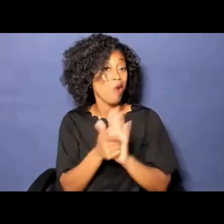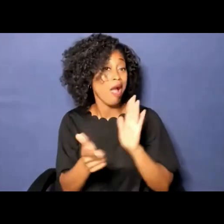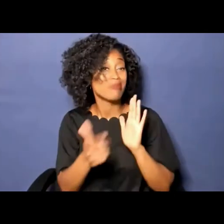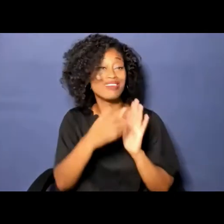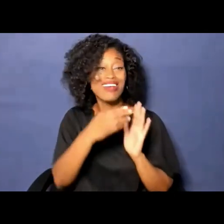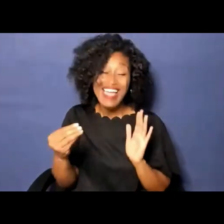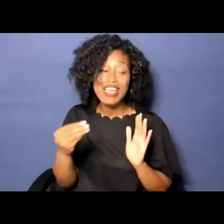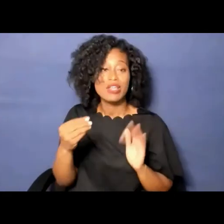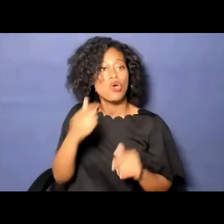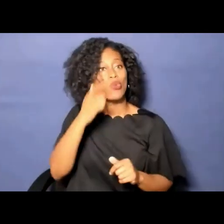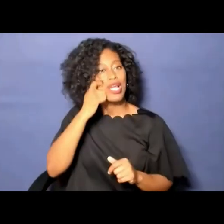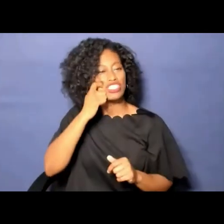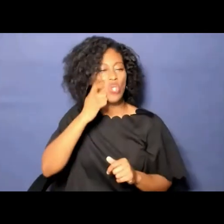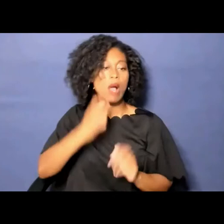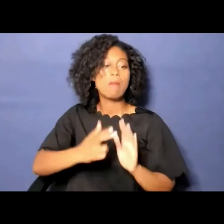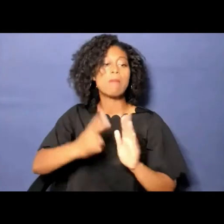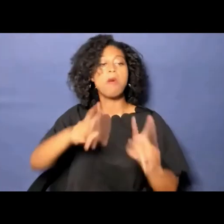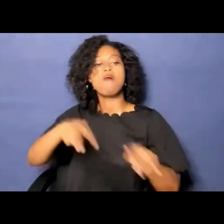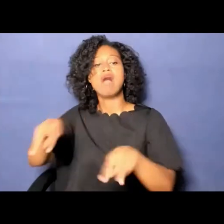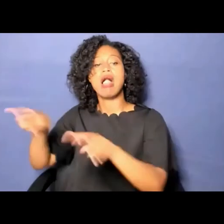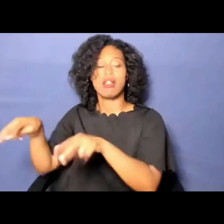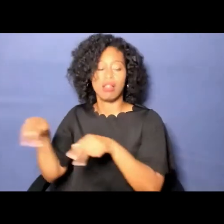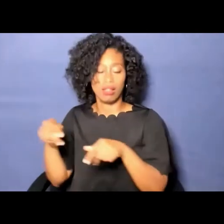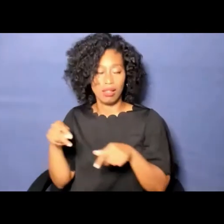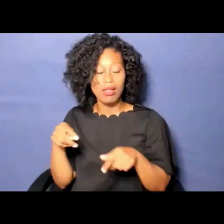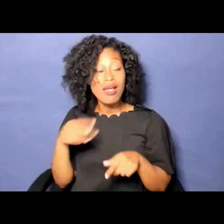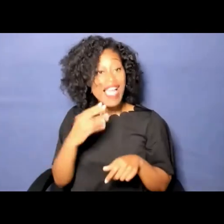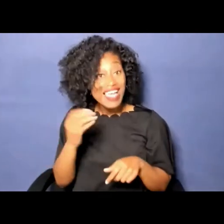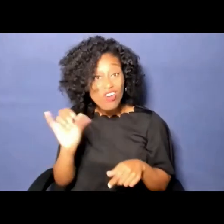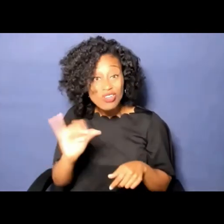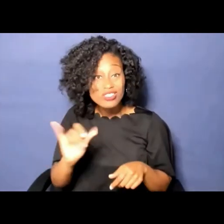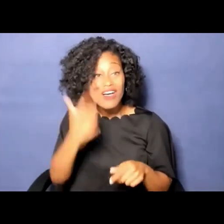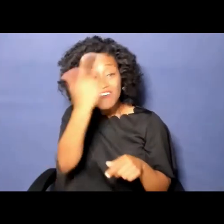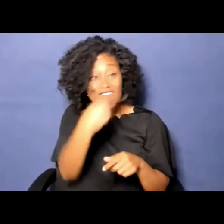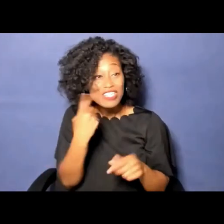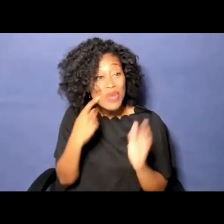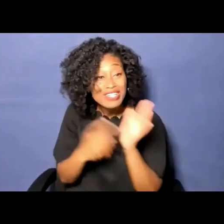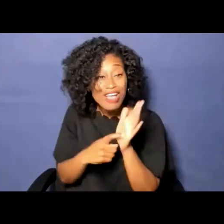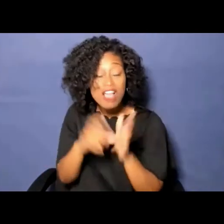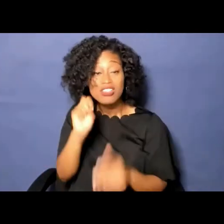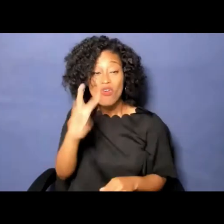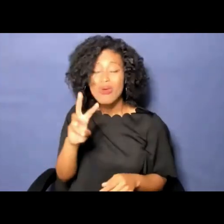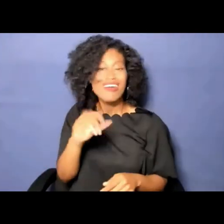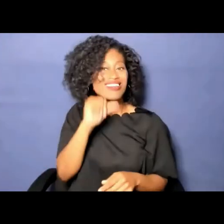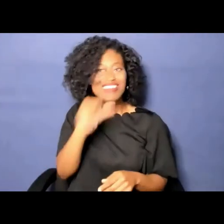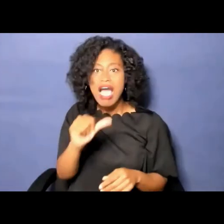Even the creation of facial recognition software fails to differentiate individuals within specific